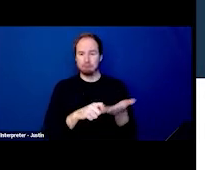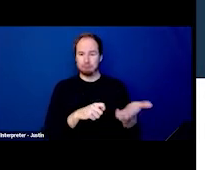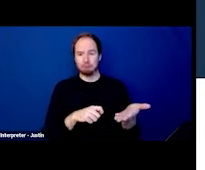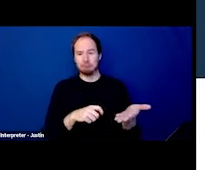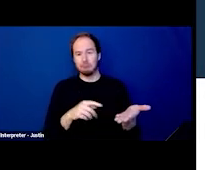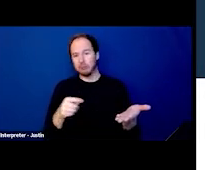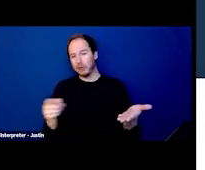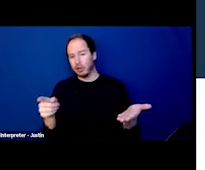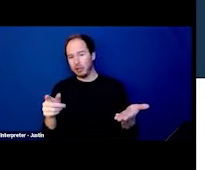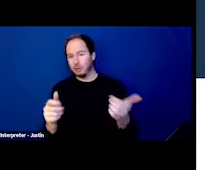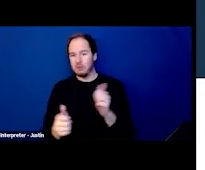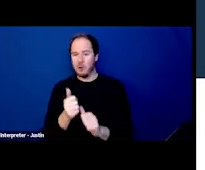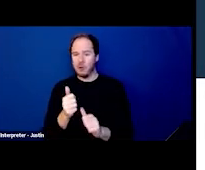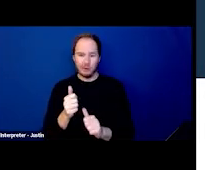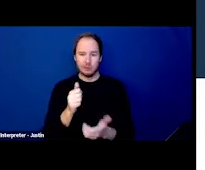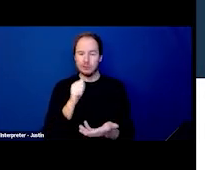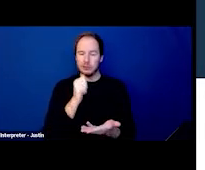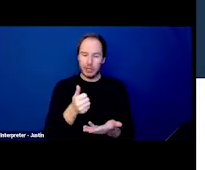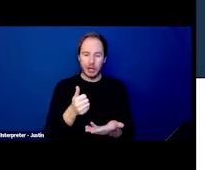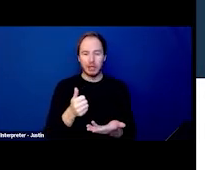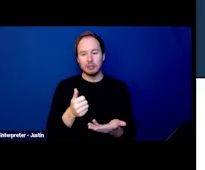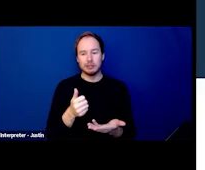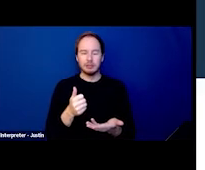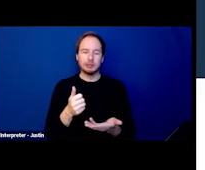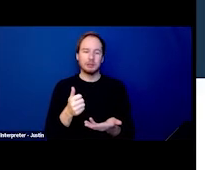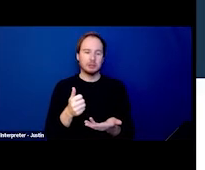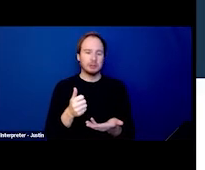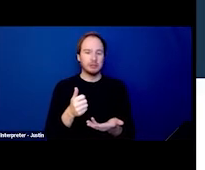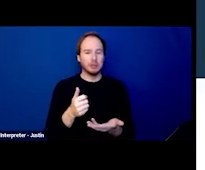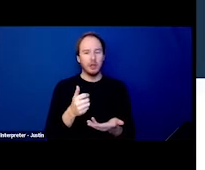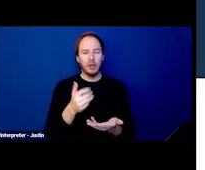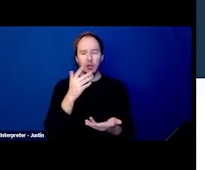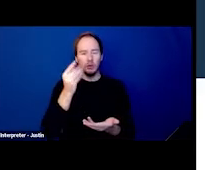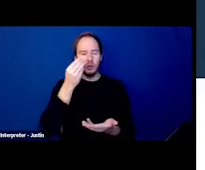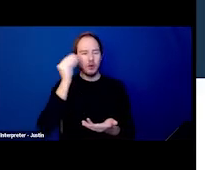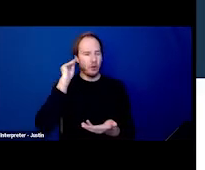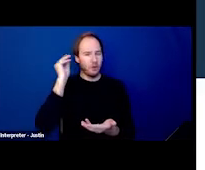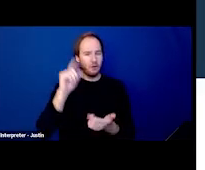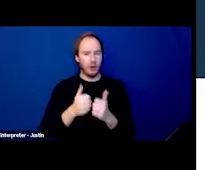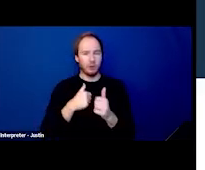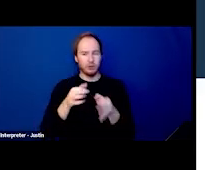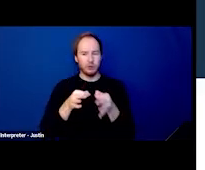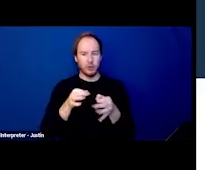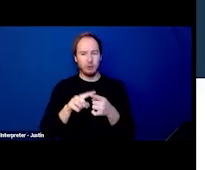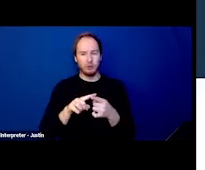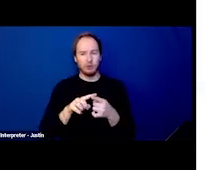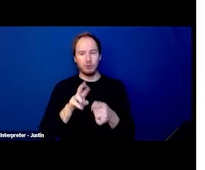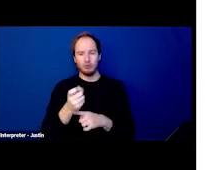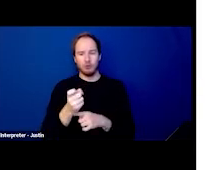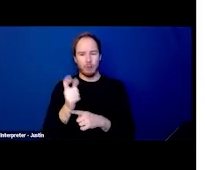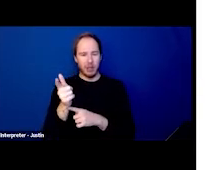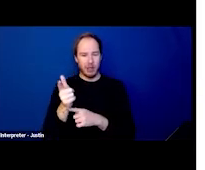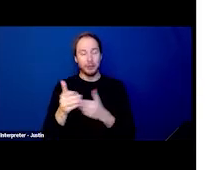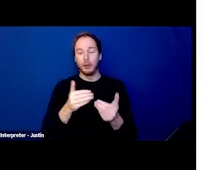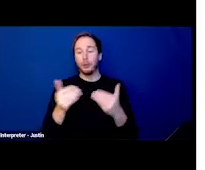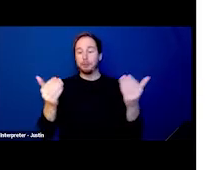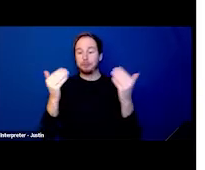how detailed you might get in terms of talking about prescribing medications, good to know. Thank you so much, everybody. All right, so we can go on to the next slide.